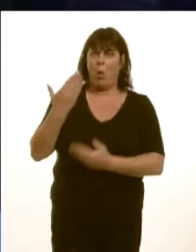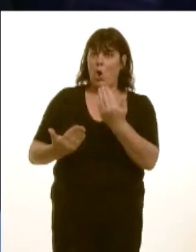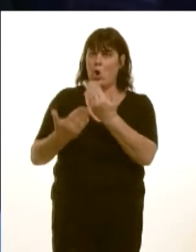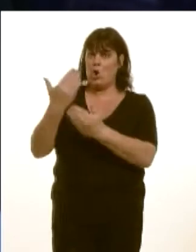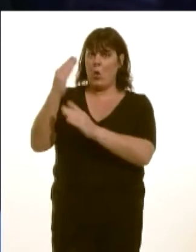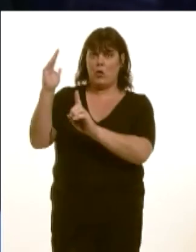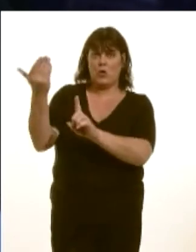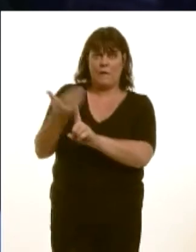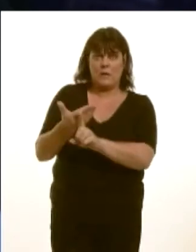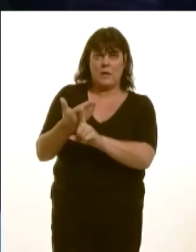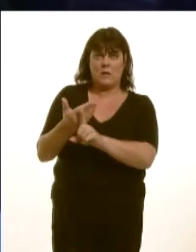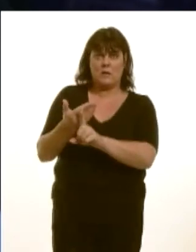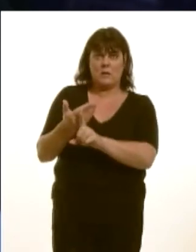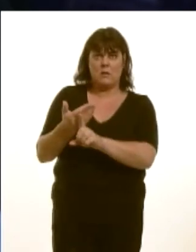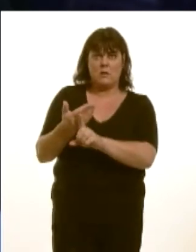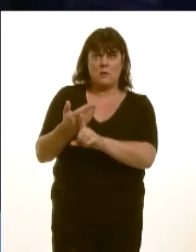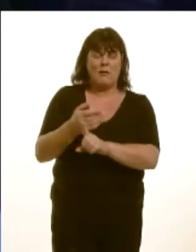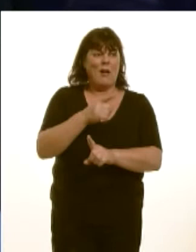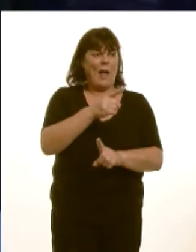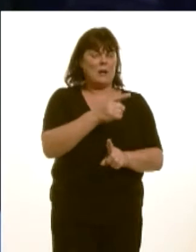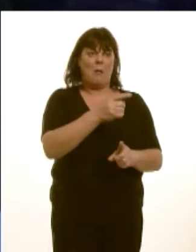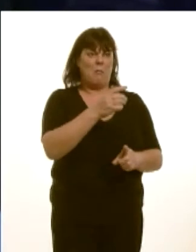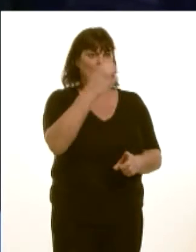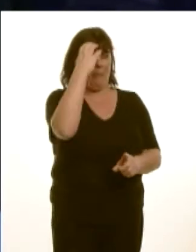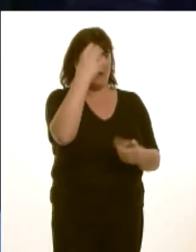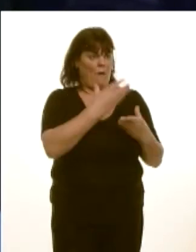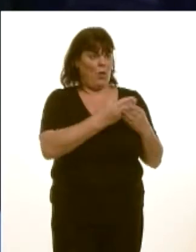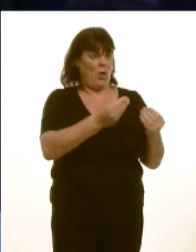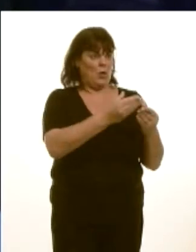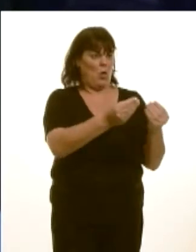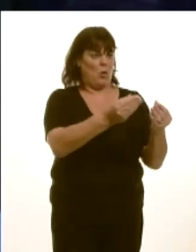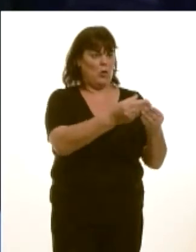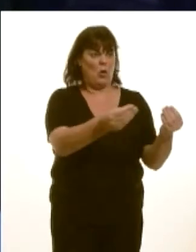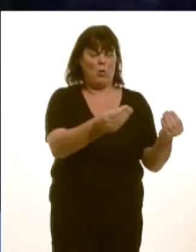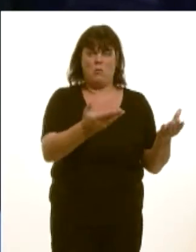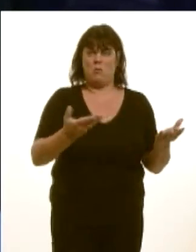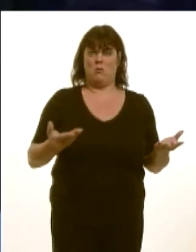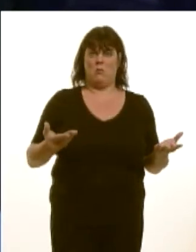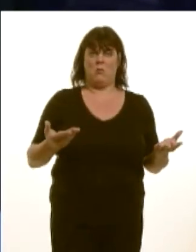replace the beds that have been taken out of the system, but with a situation where